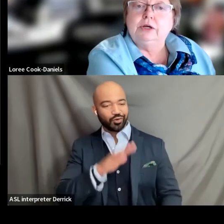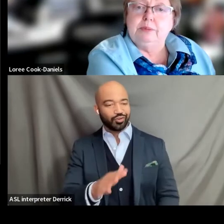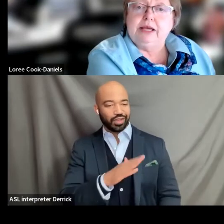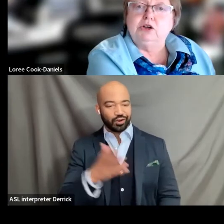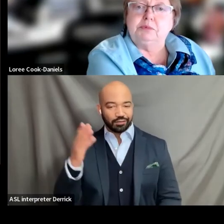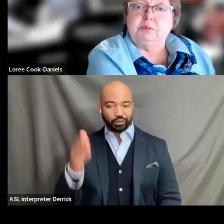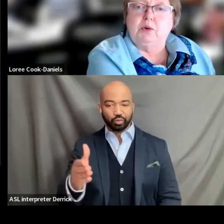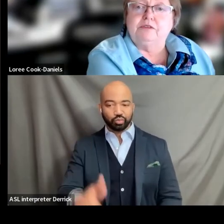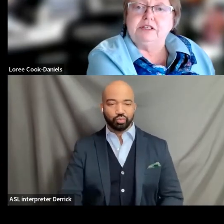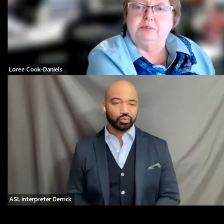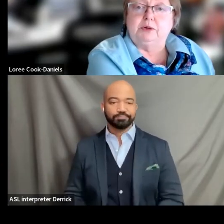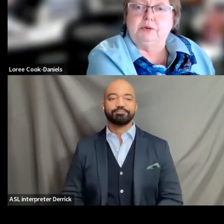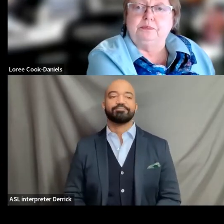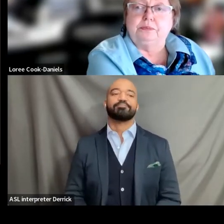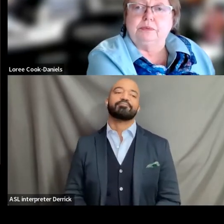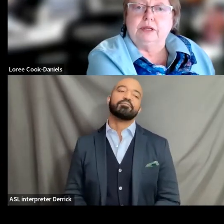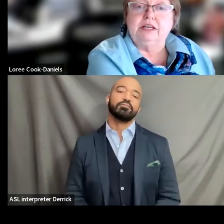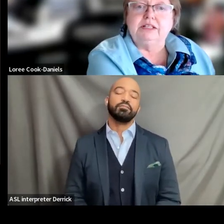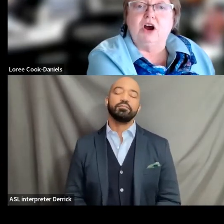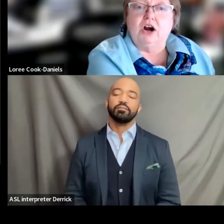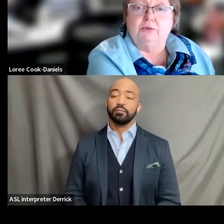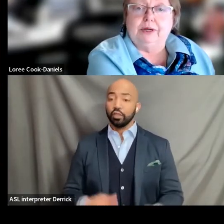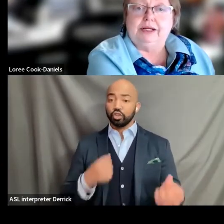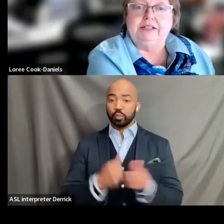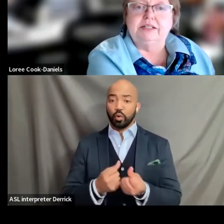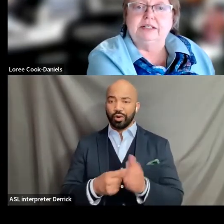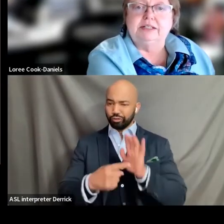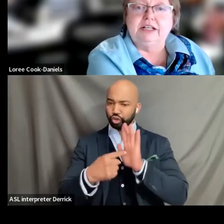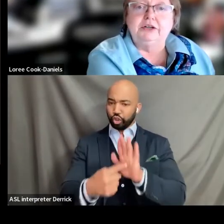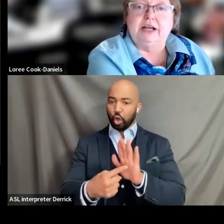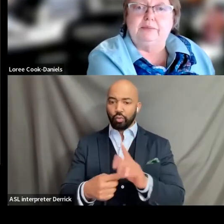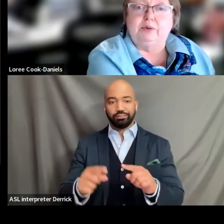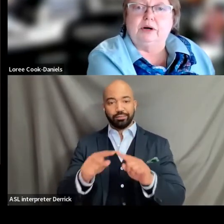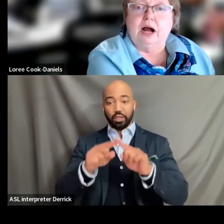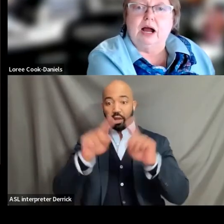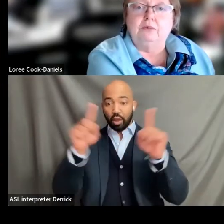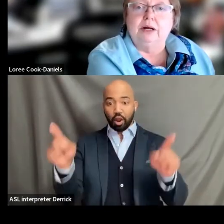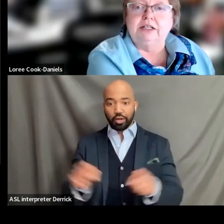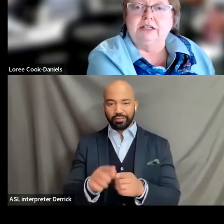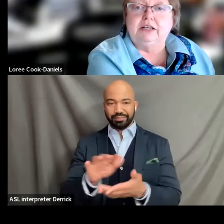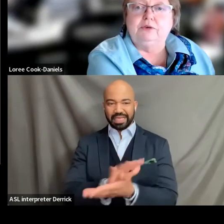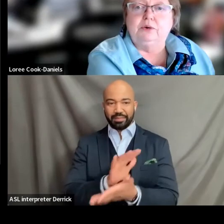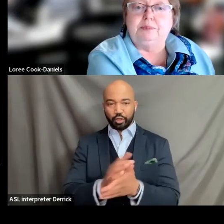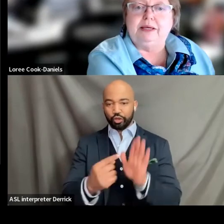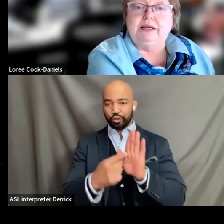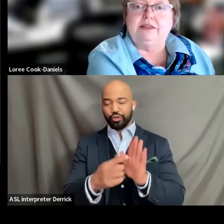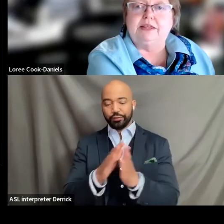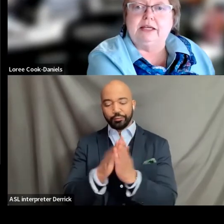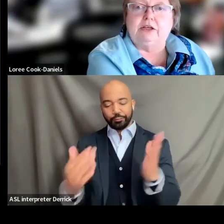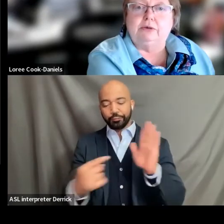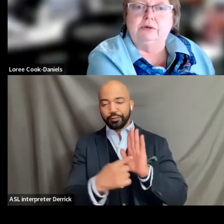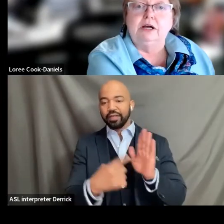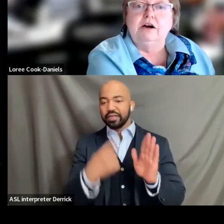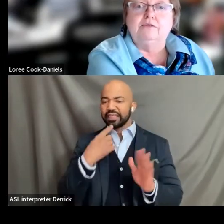You can make your support visible. This heart reads, "Dear neighbor, I wanted to give you a big thank you